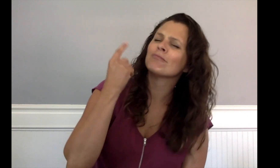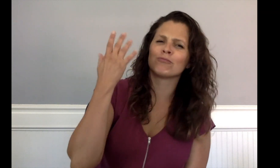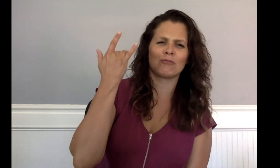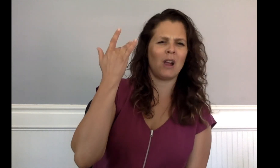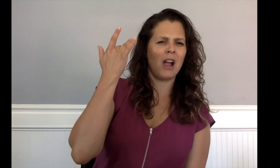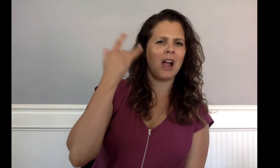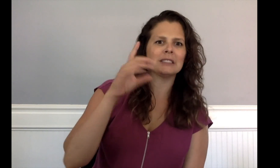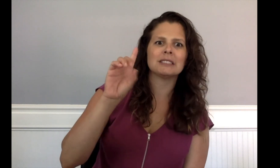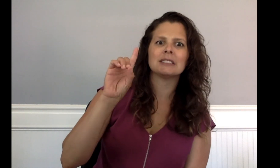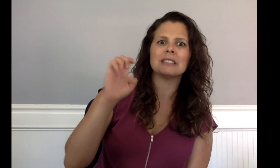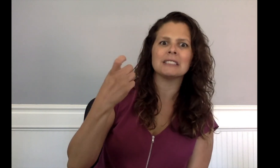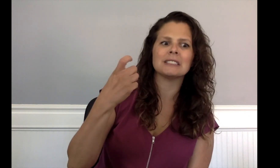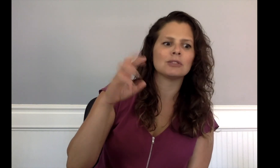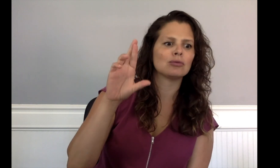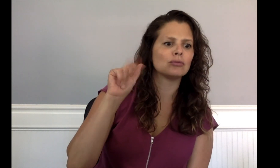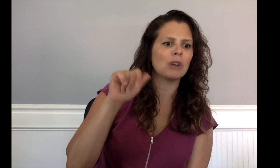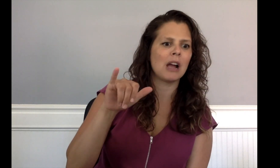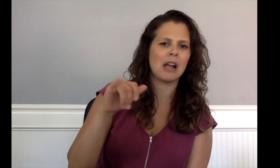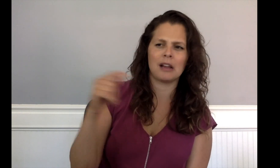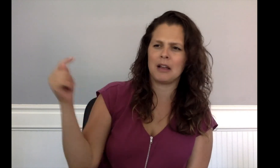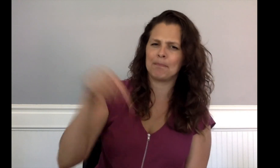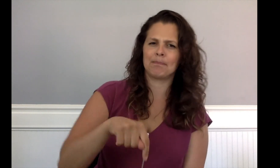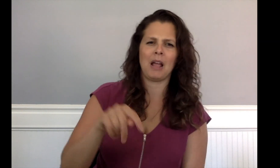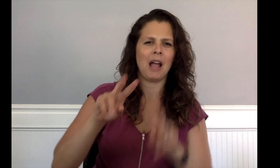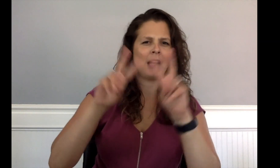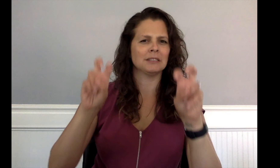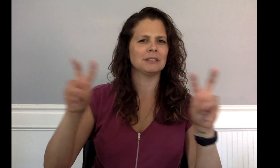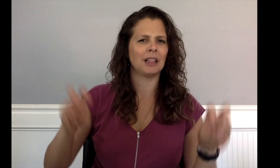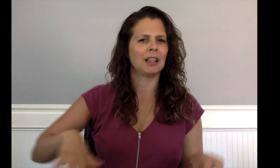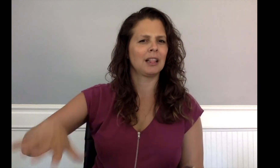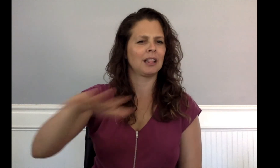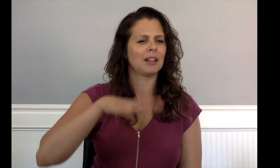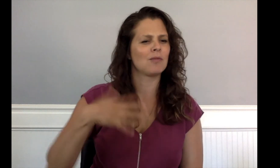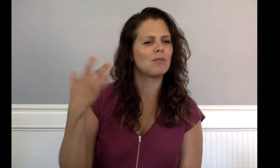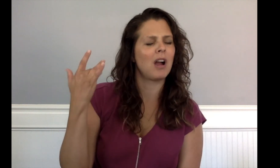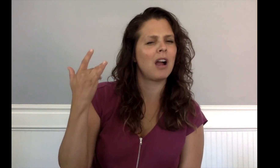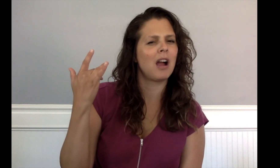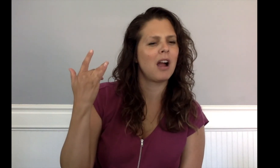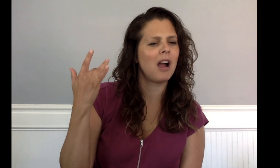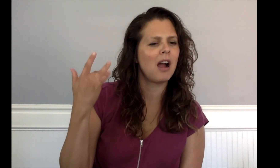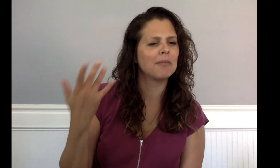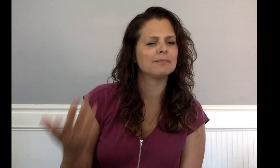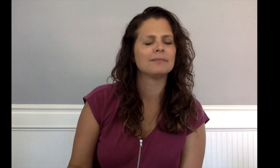Dex and Ray had come to the castle.